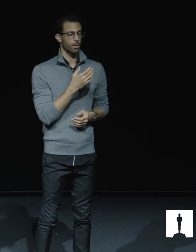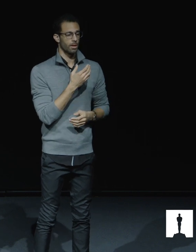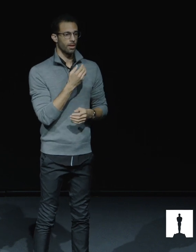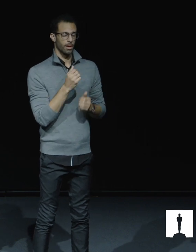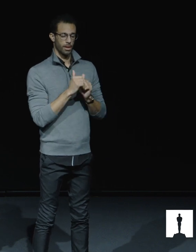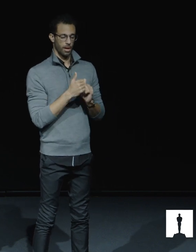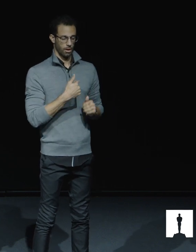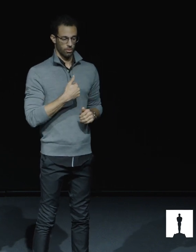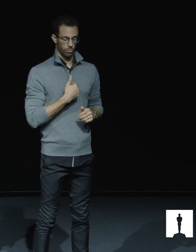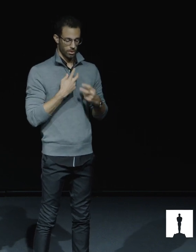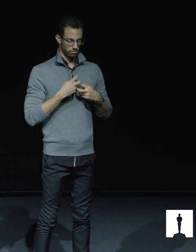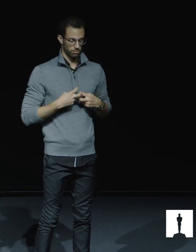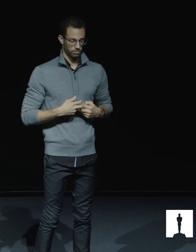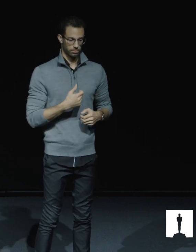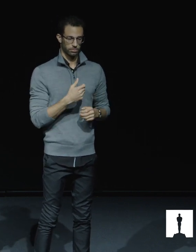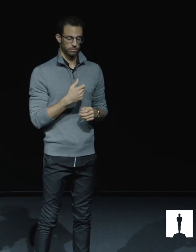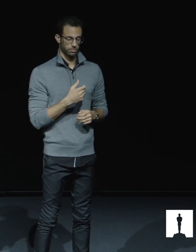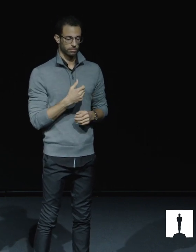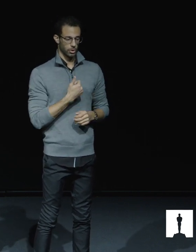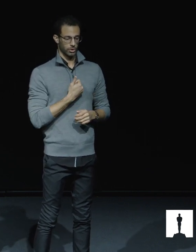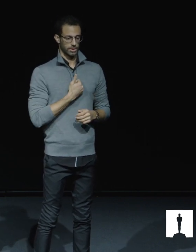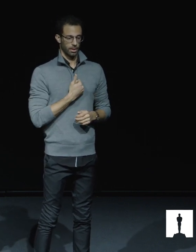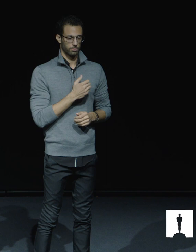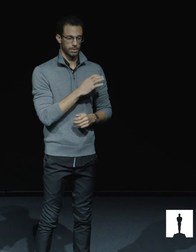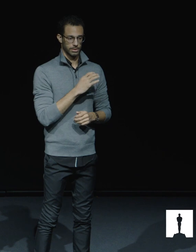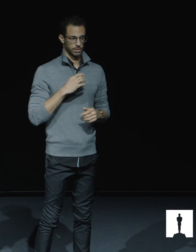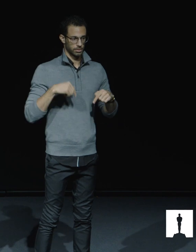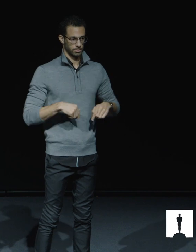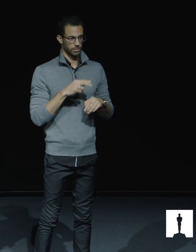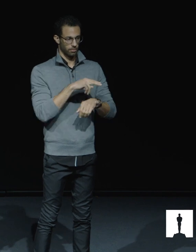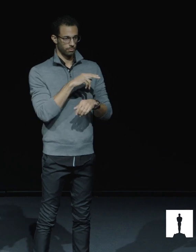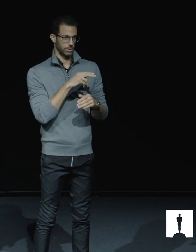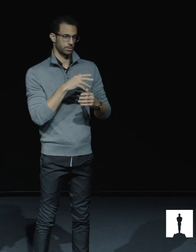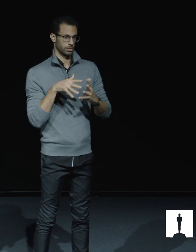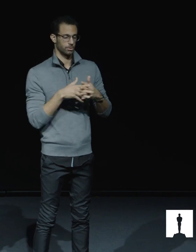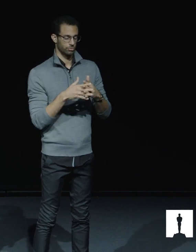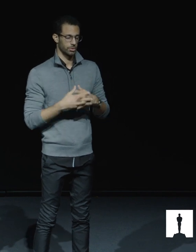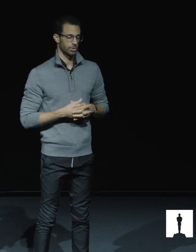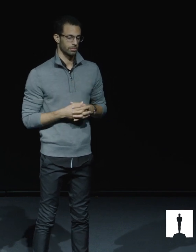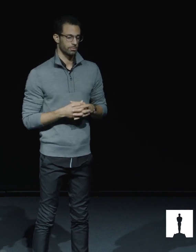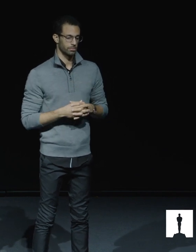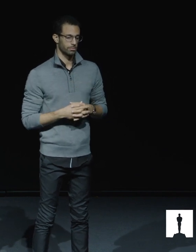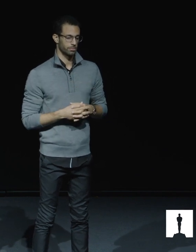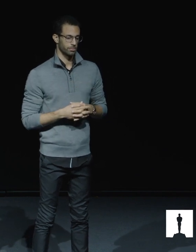ourselves as citizens of this nation. Film is not truth, and his ideas will continue